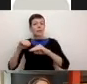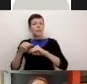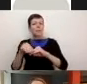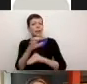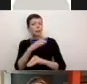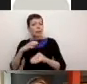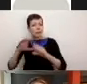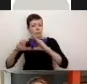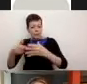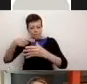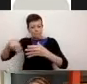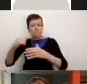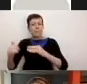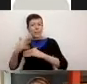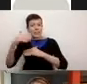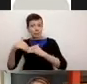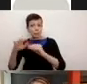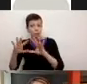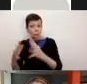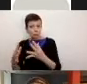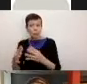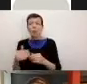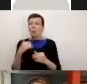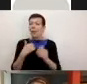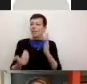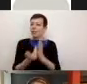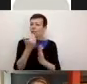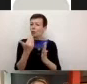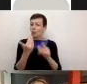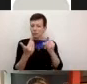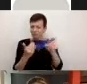new Indigenous Artists Microgrant. Full guidelines will be available in March.